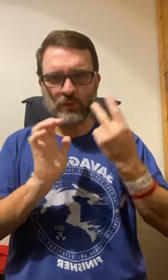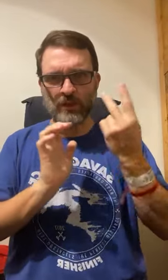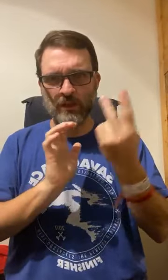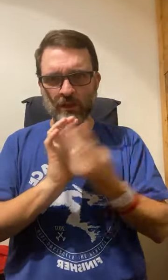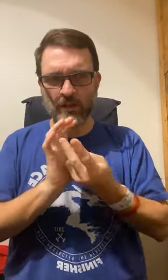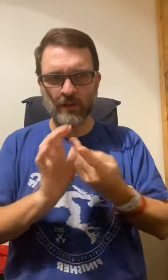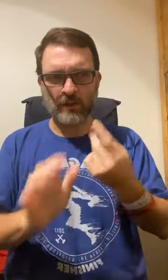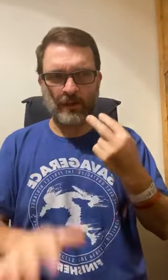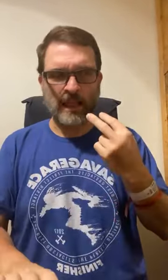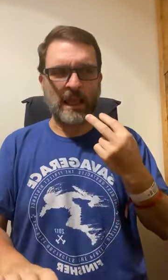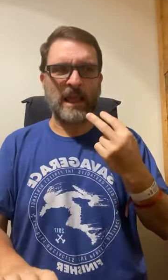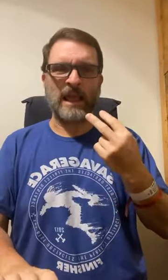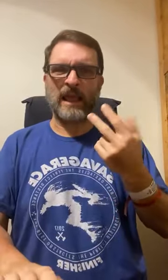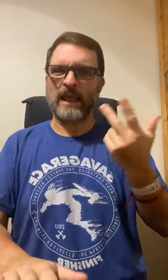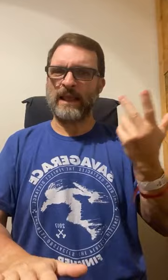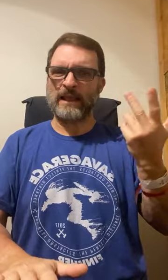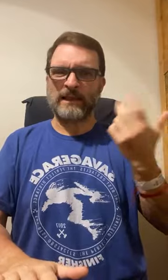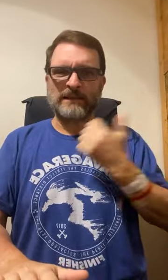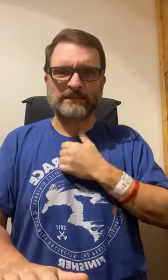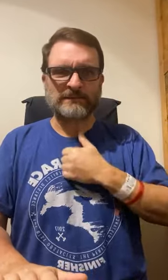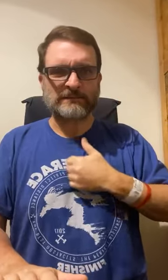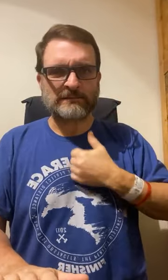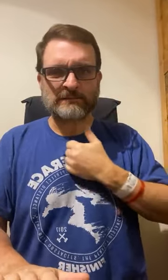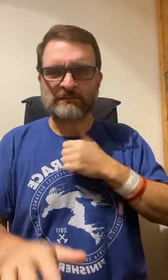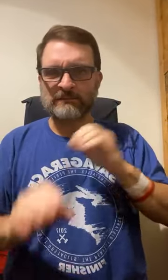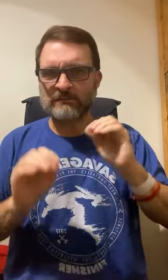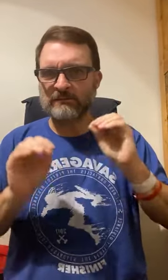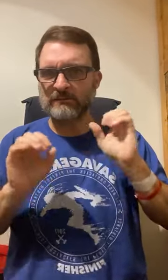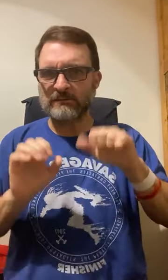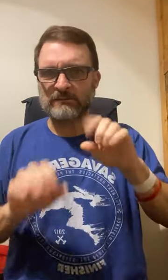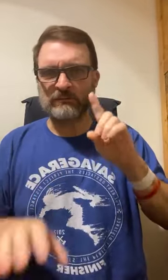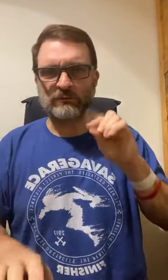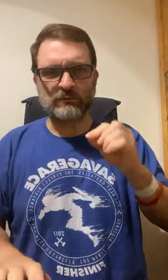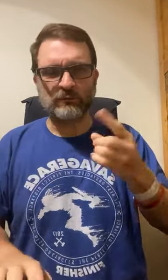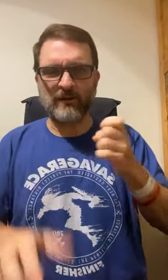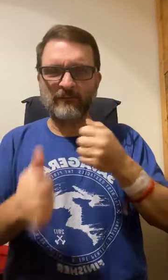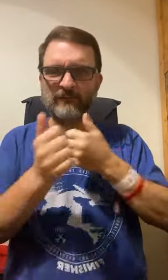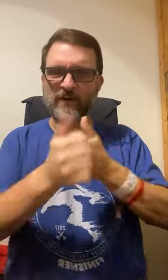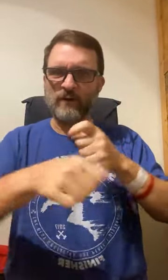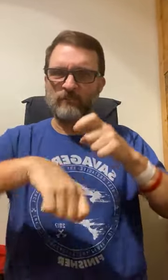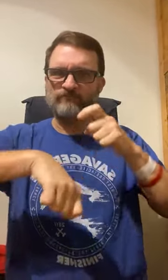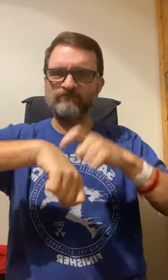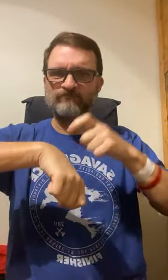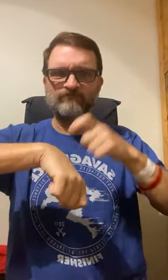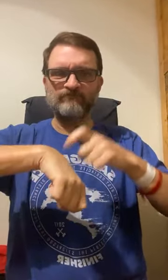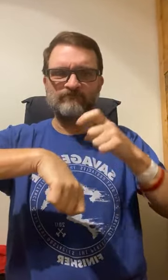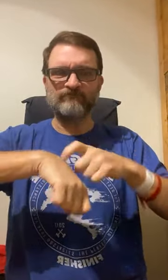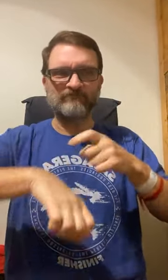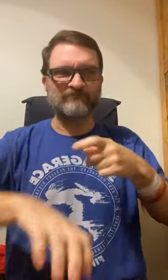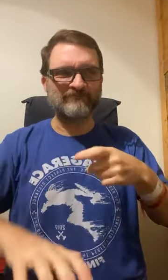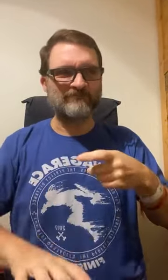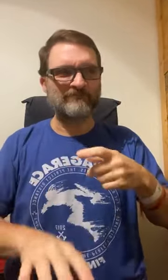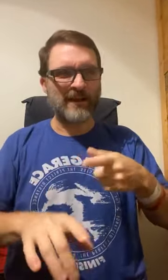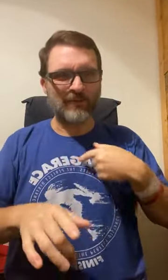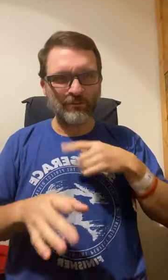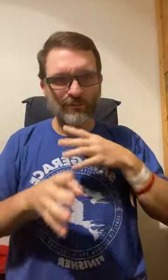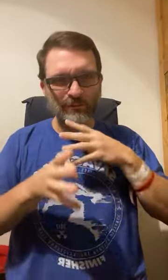He reacted with compassion and apologized that there's nothing he can do. Schedule must be followed with taking medication.